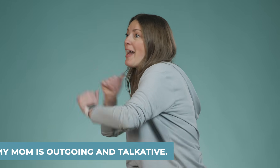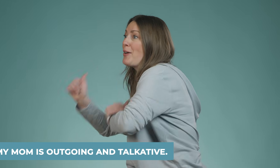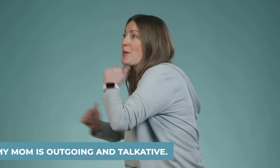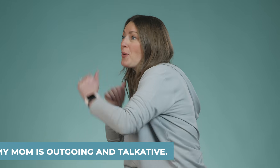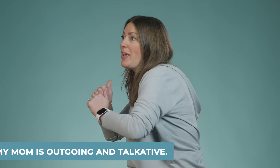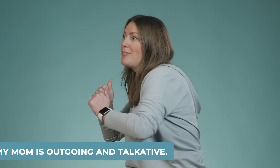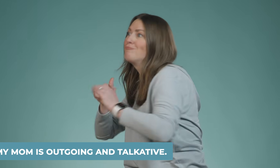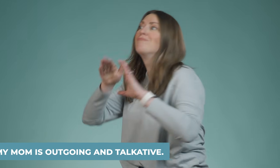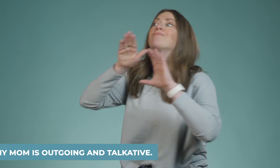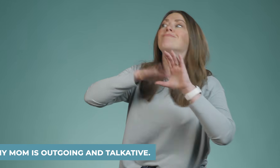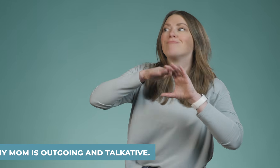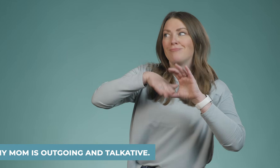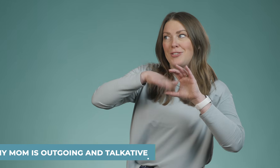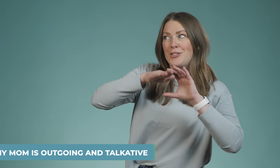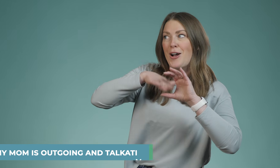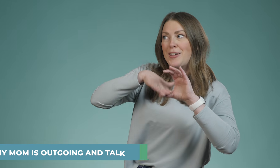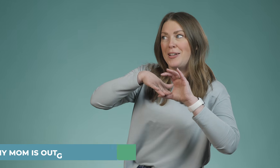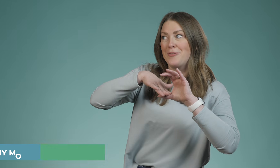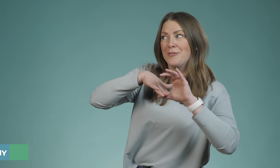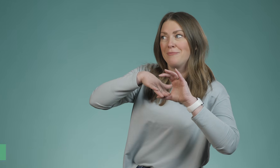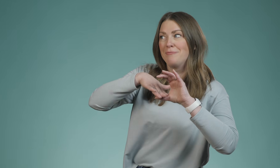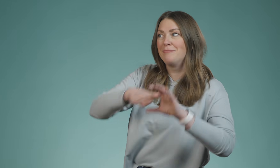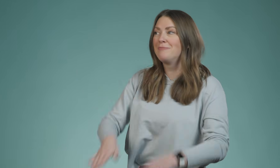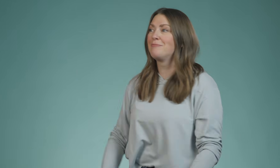outgoing, talkative.